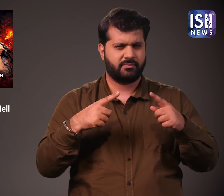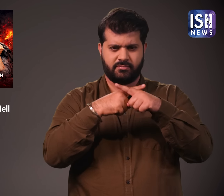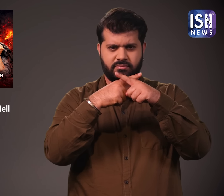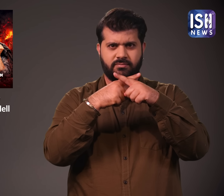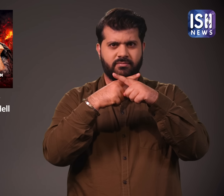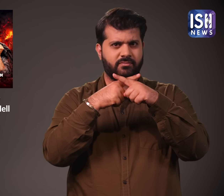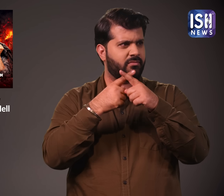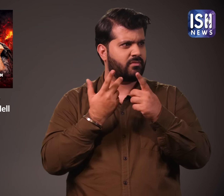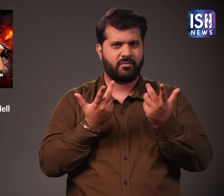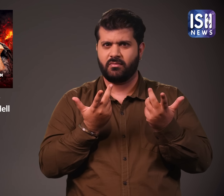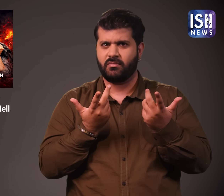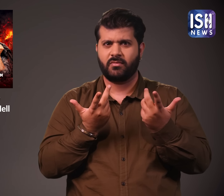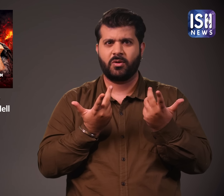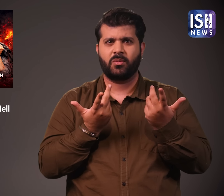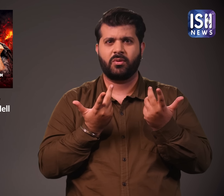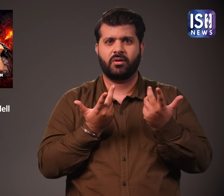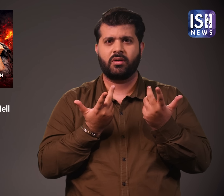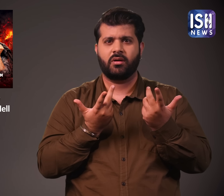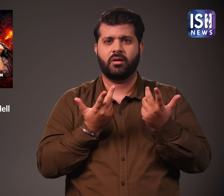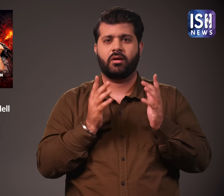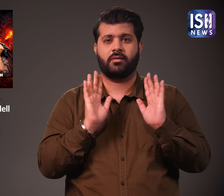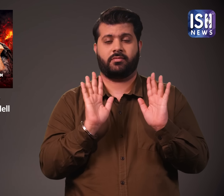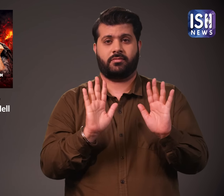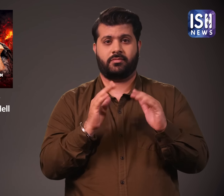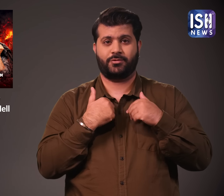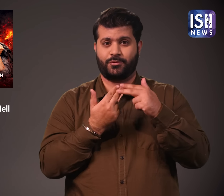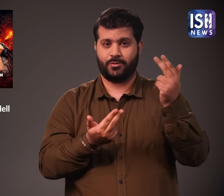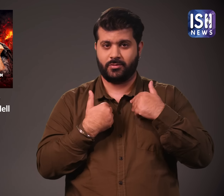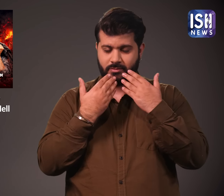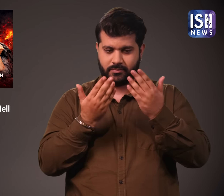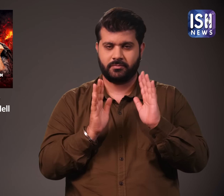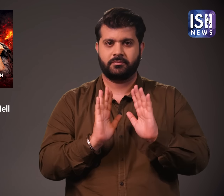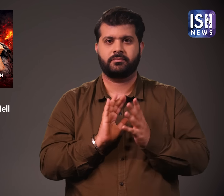A stark contrast. What is going on? Let me explain why.